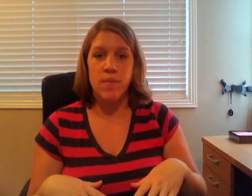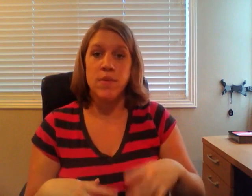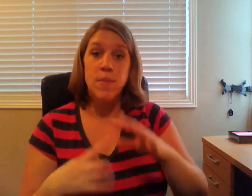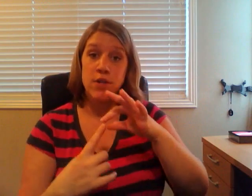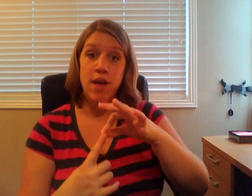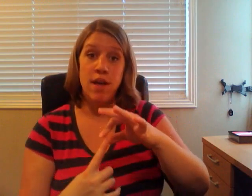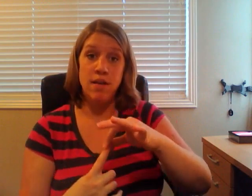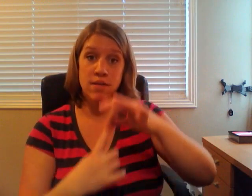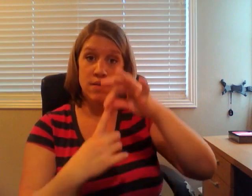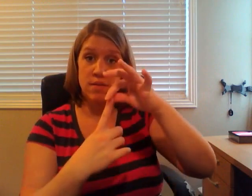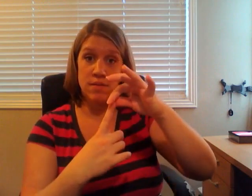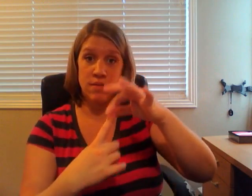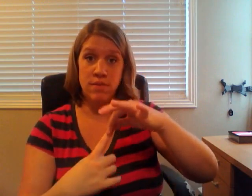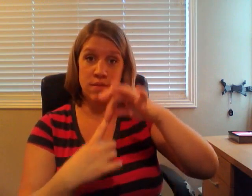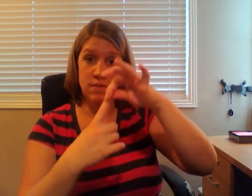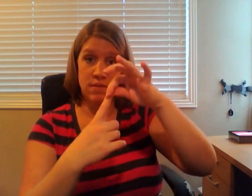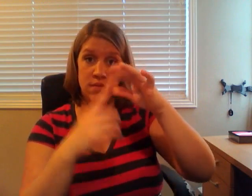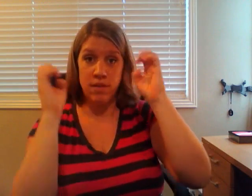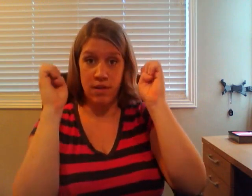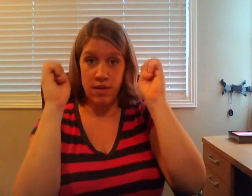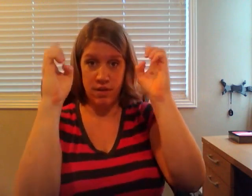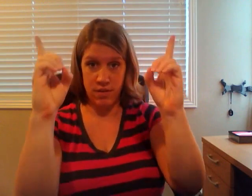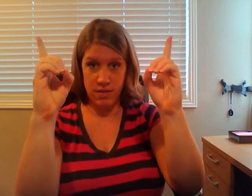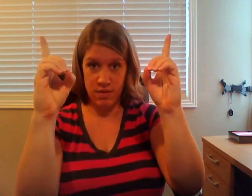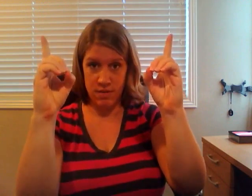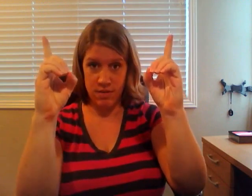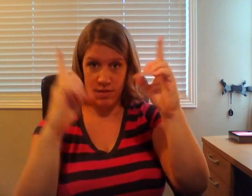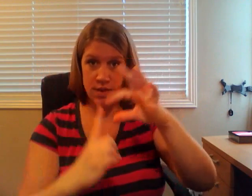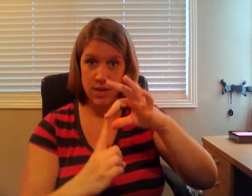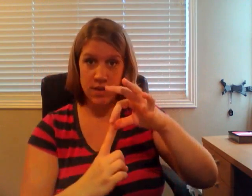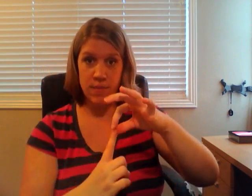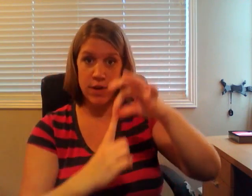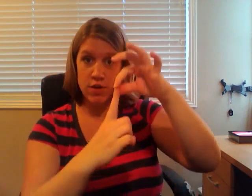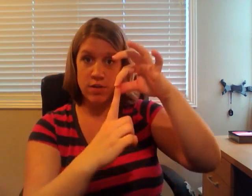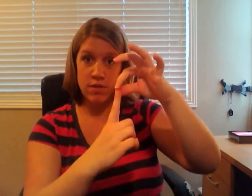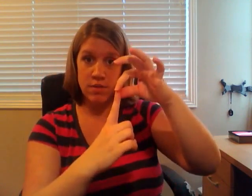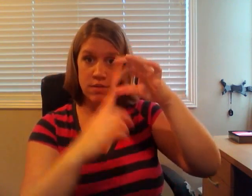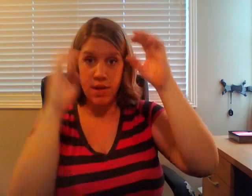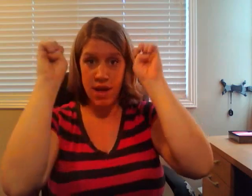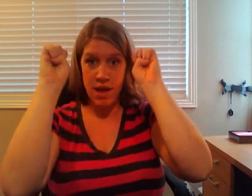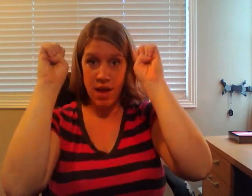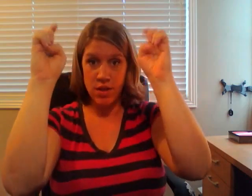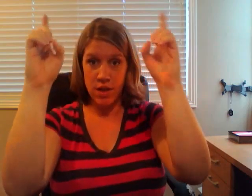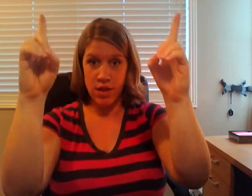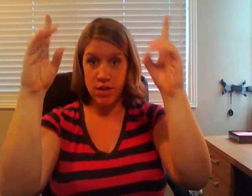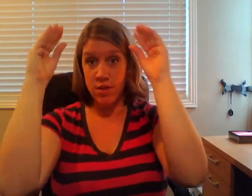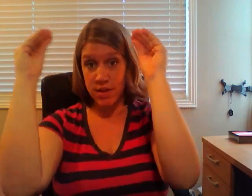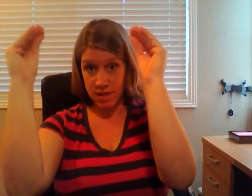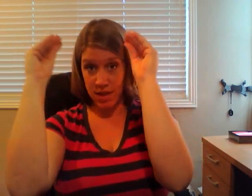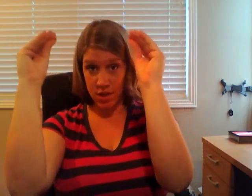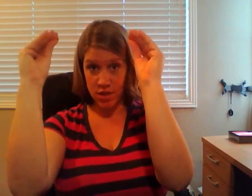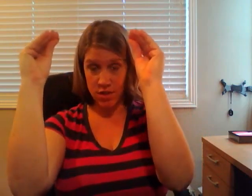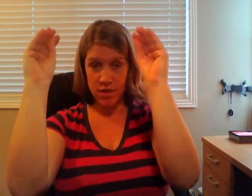Special Ed